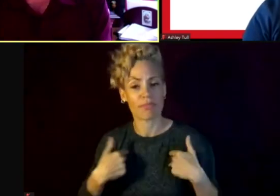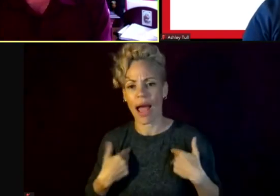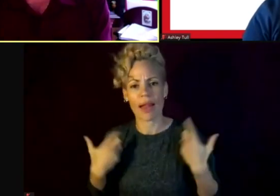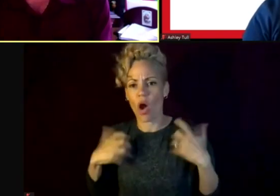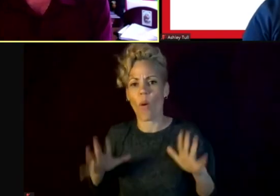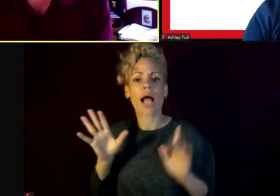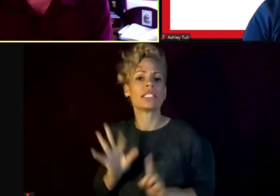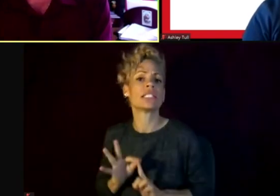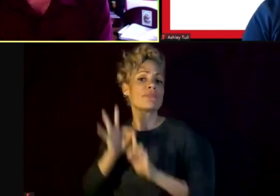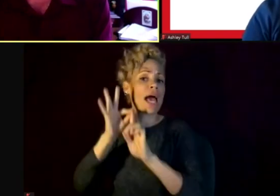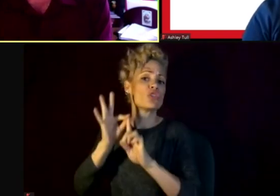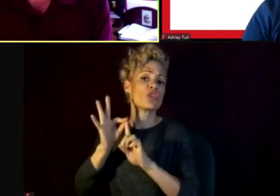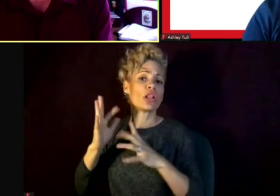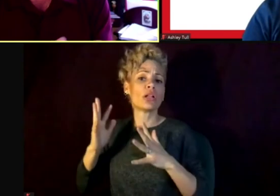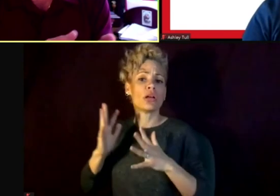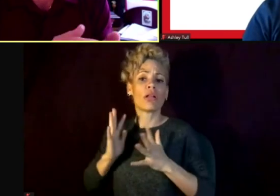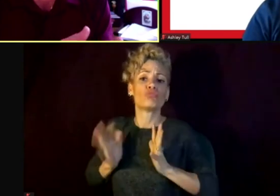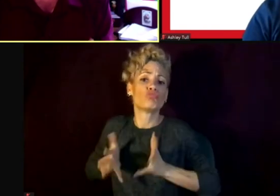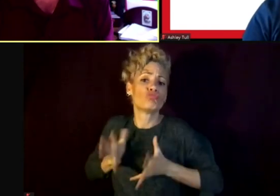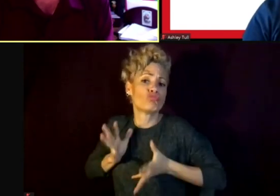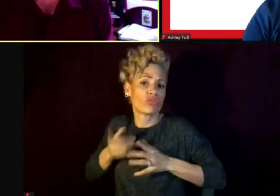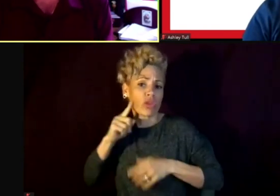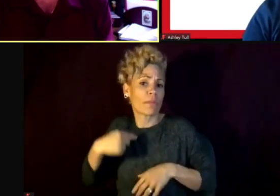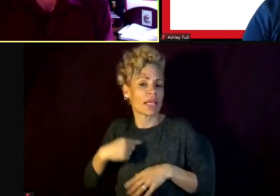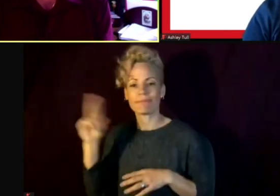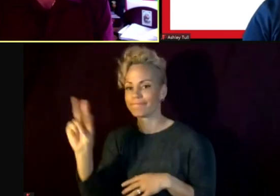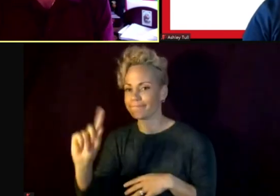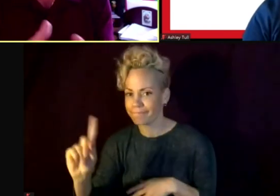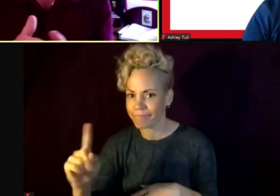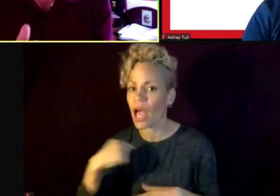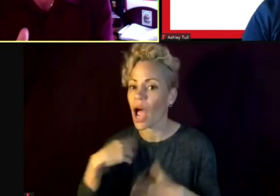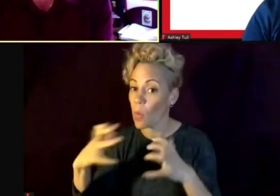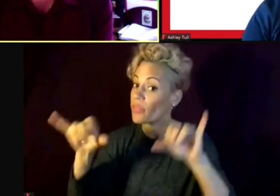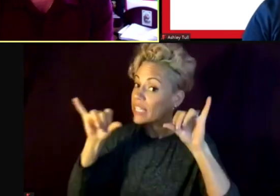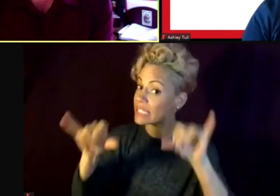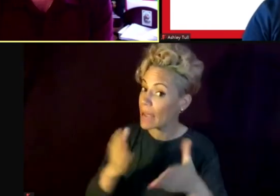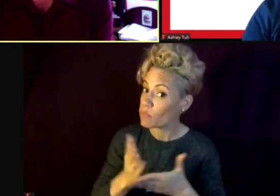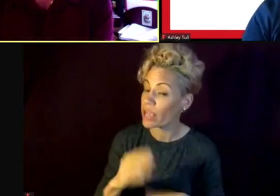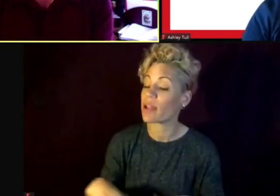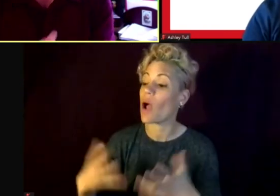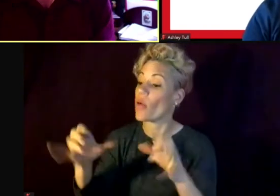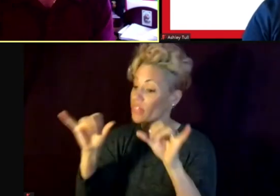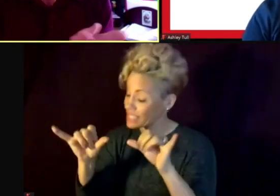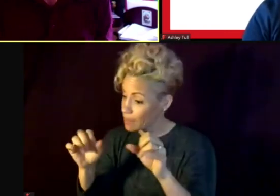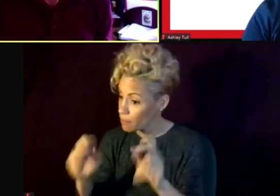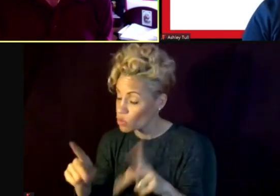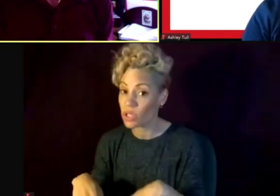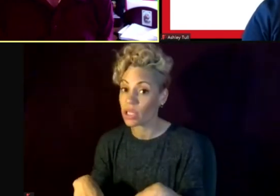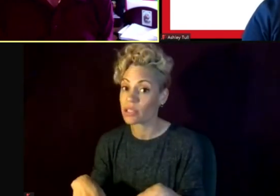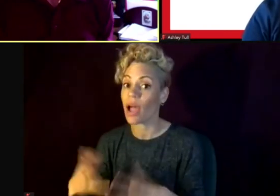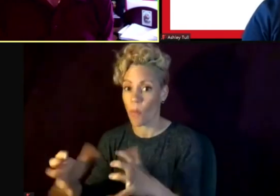than somebody else. I want the same rights, I want the same opportunities to do the job.